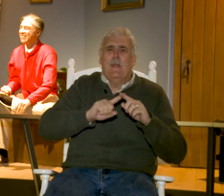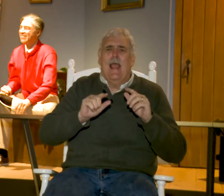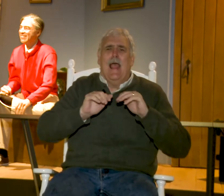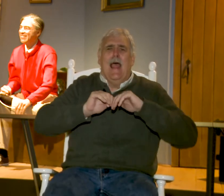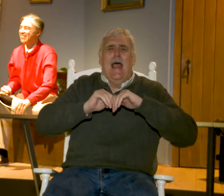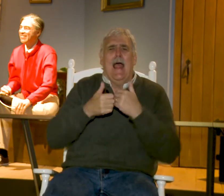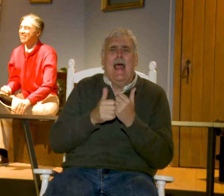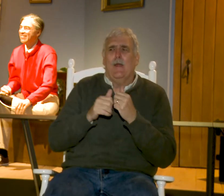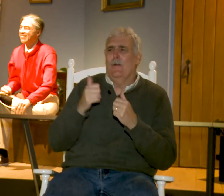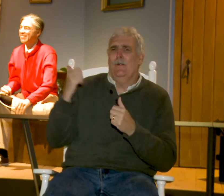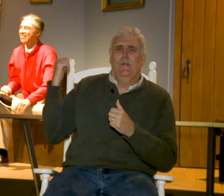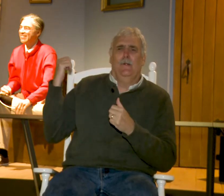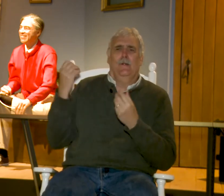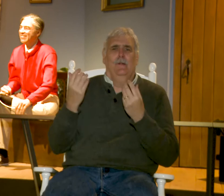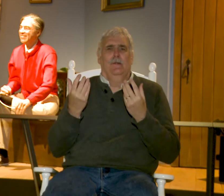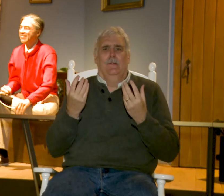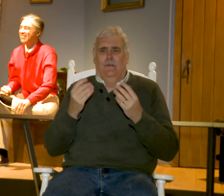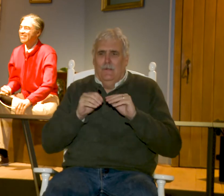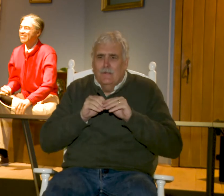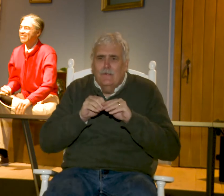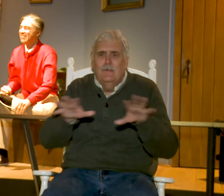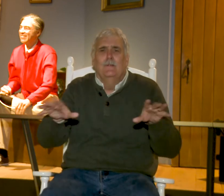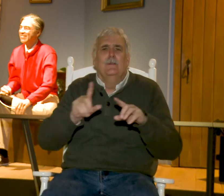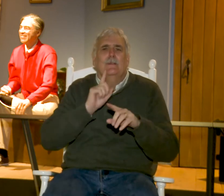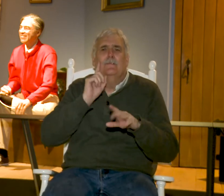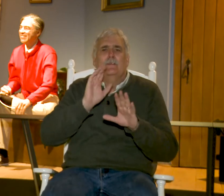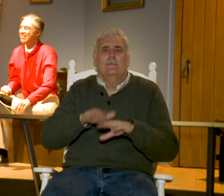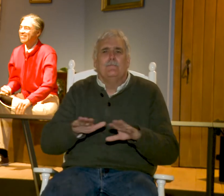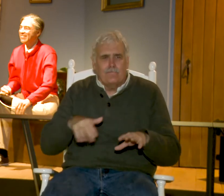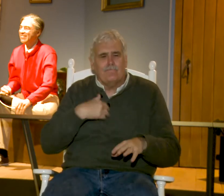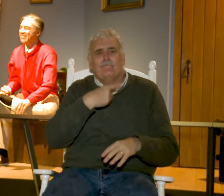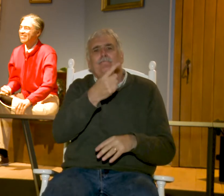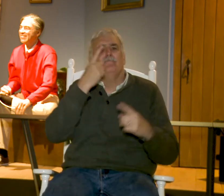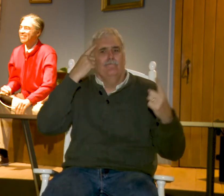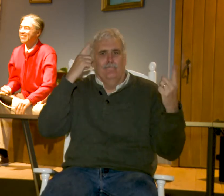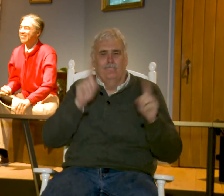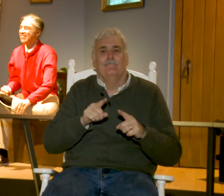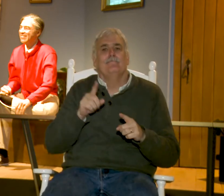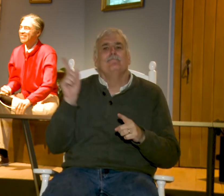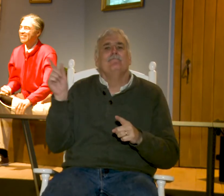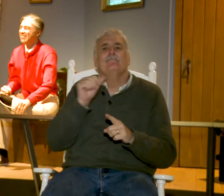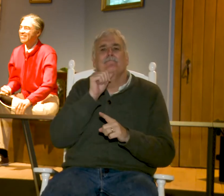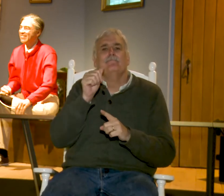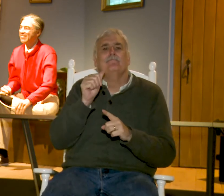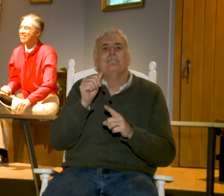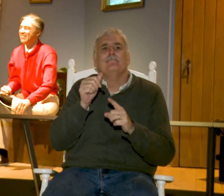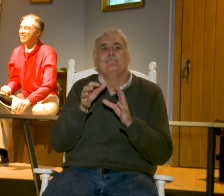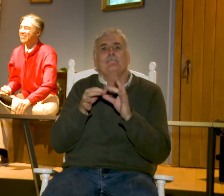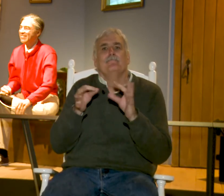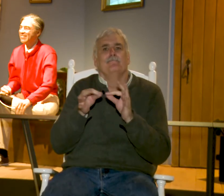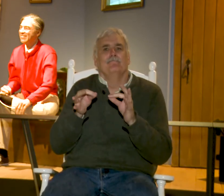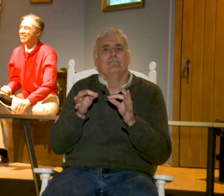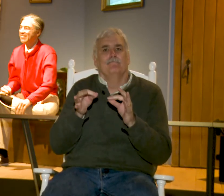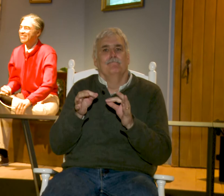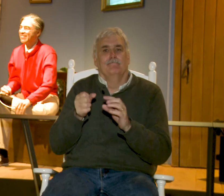But how would "Mister Rogers' Neighborhood" be able to reach deaf children? The two of us agreed that closed captioning